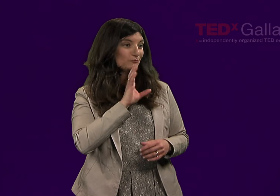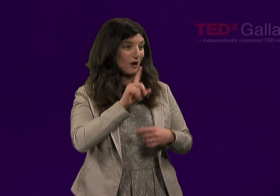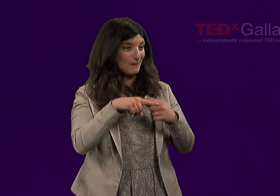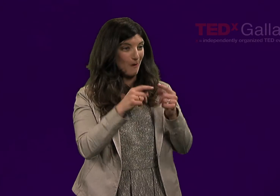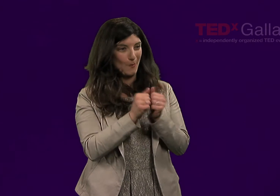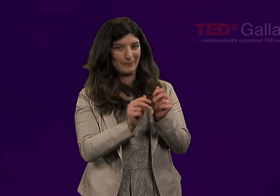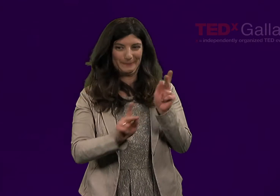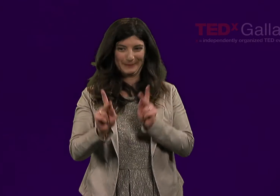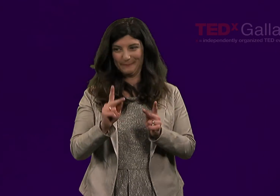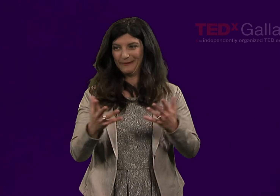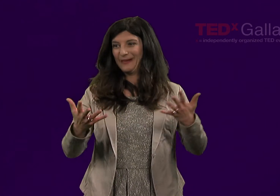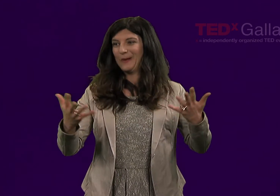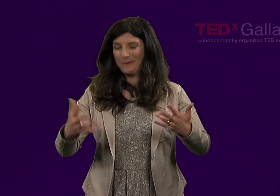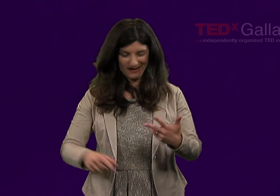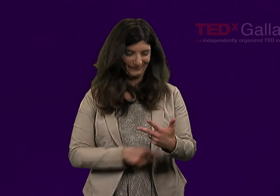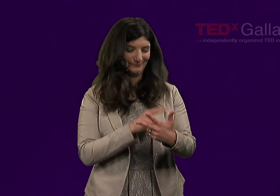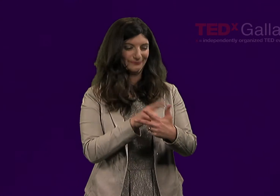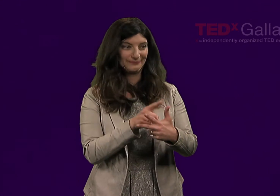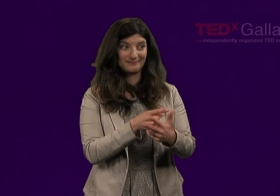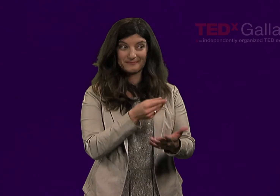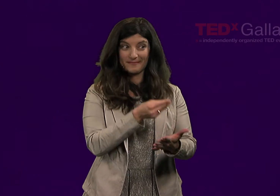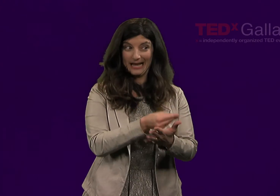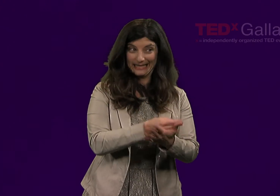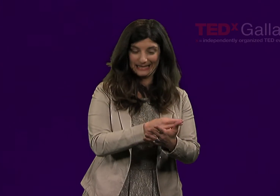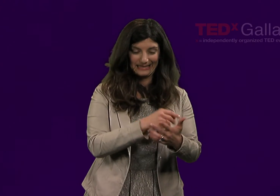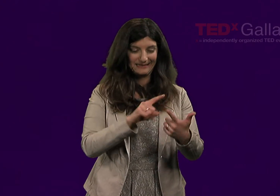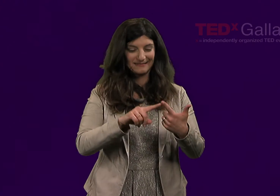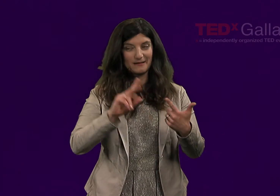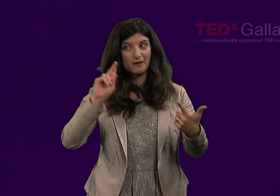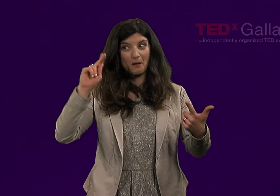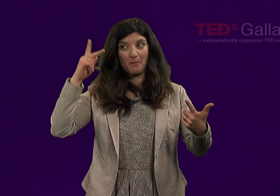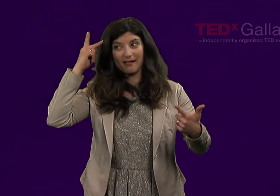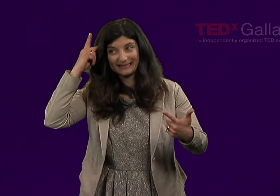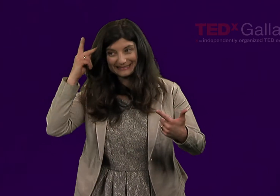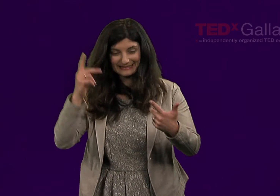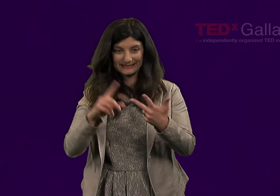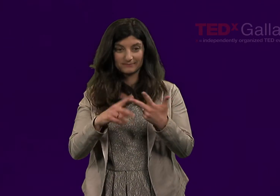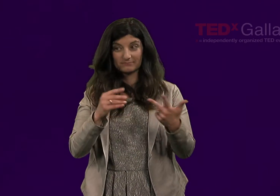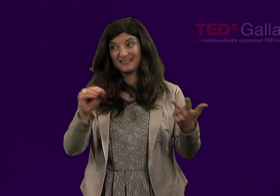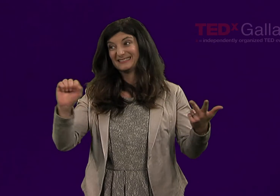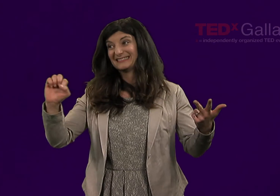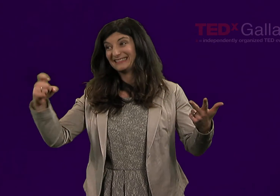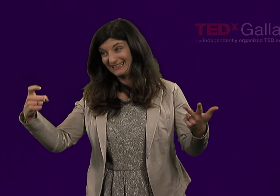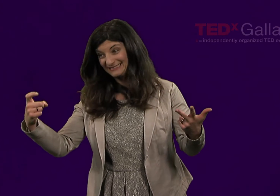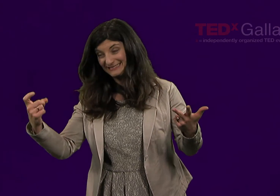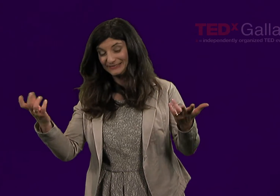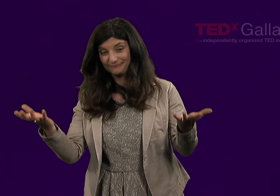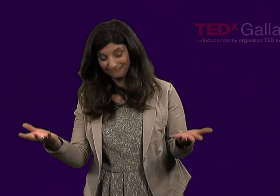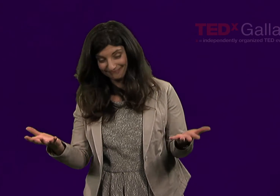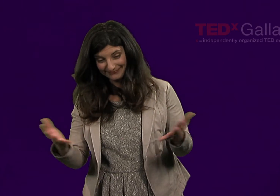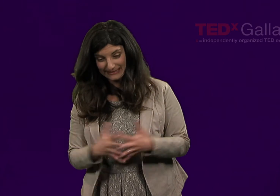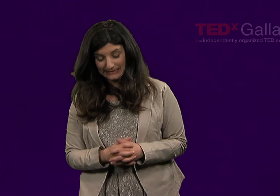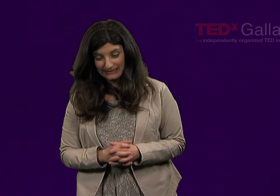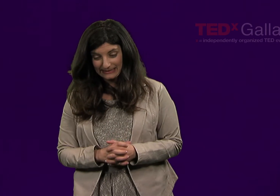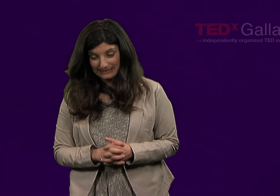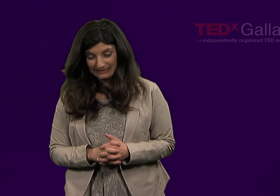There are the three things we're not supposed to talk about with people. One of them being money, the second being politics, and, of course, the third being sex.